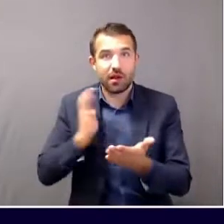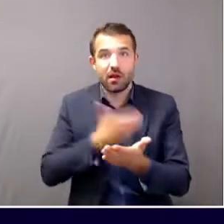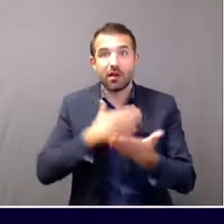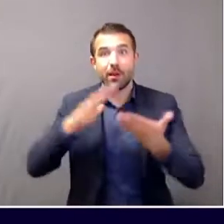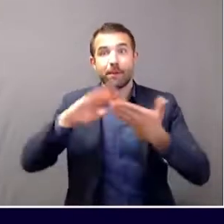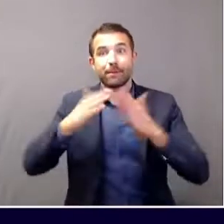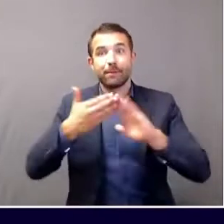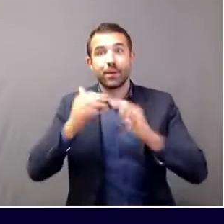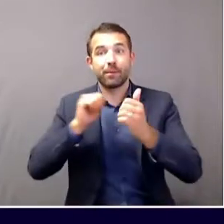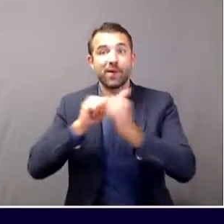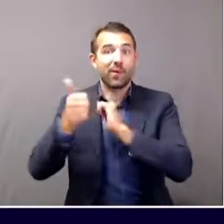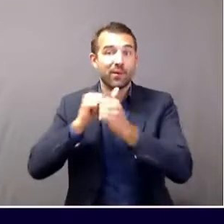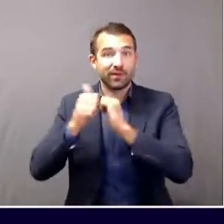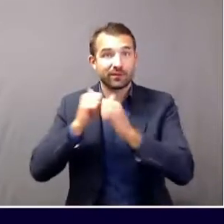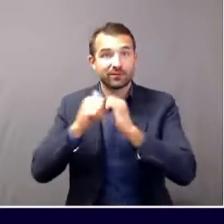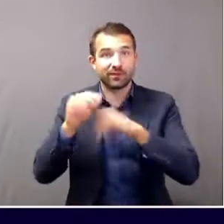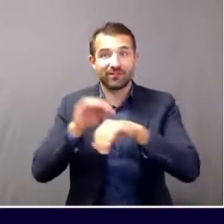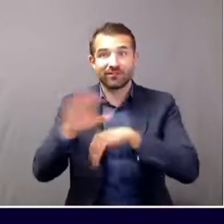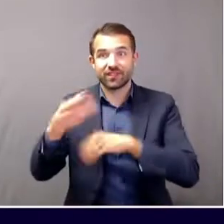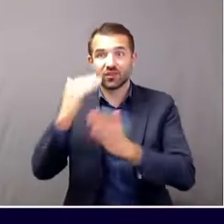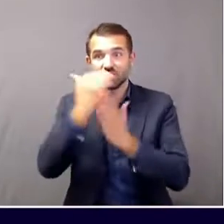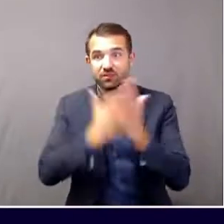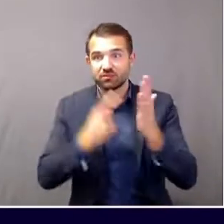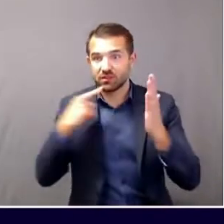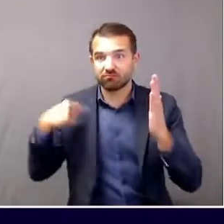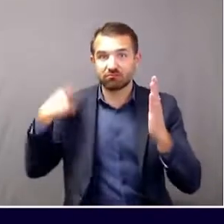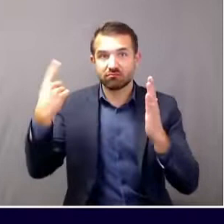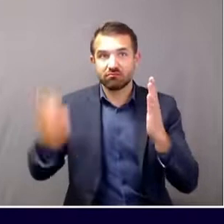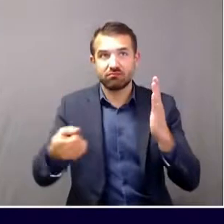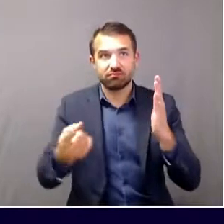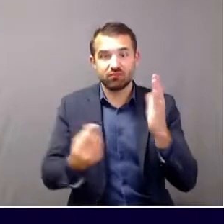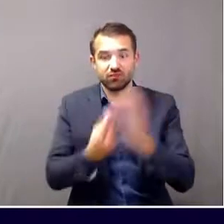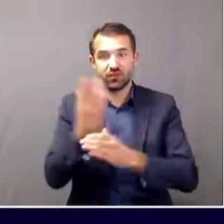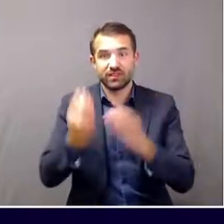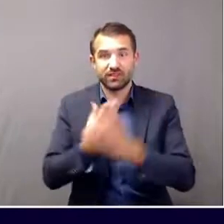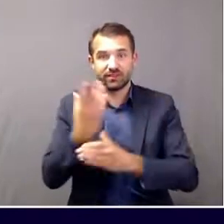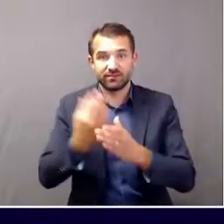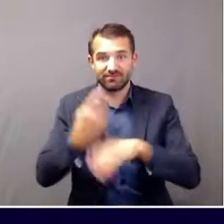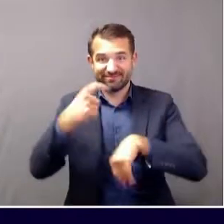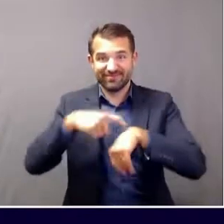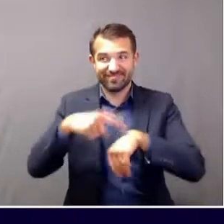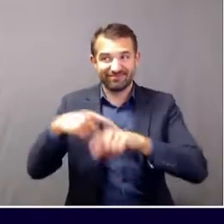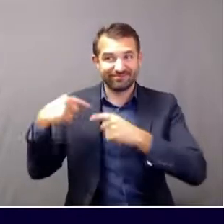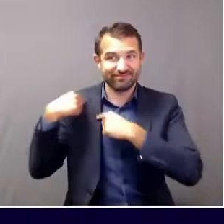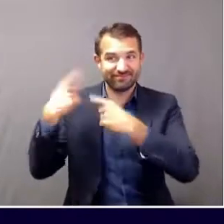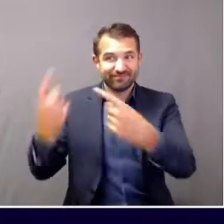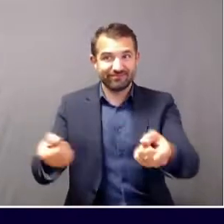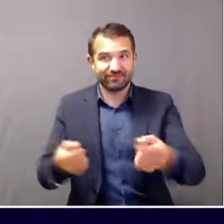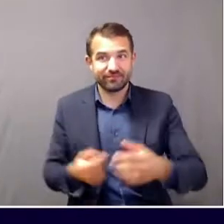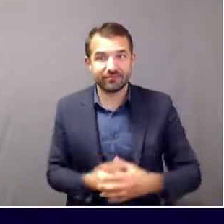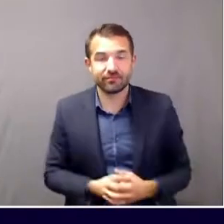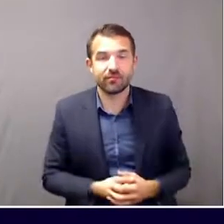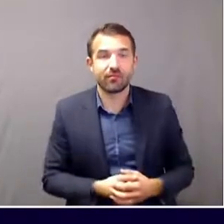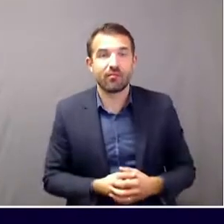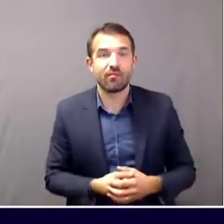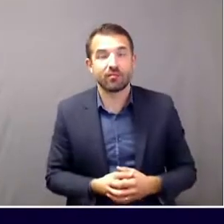been guidelines have been up since the spring